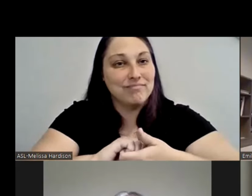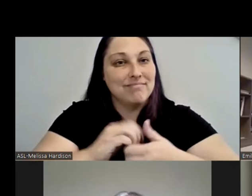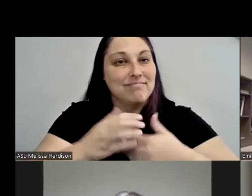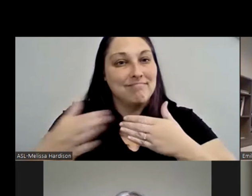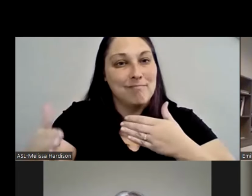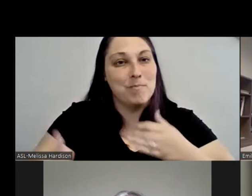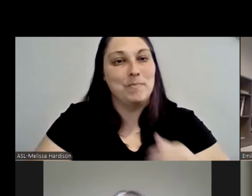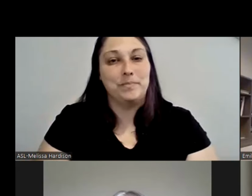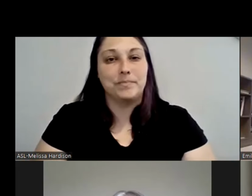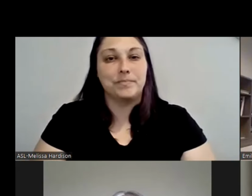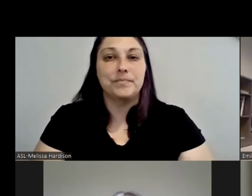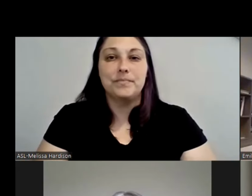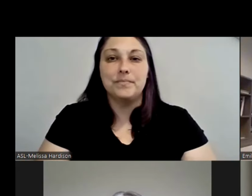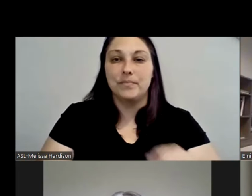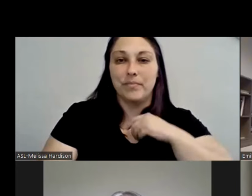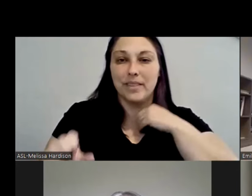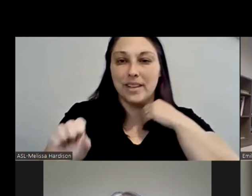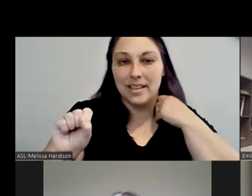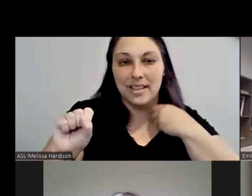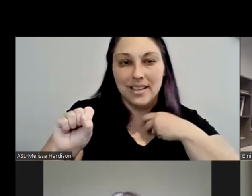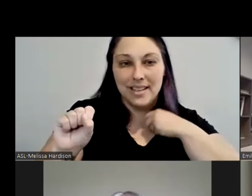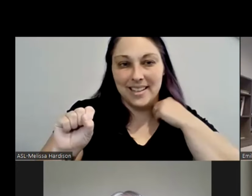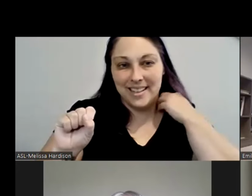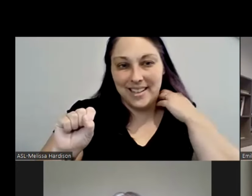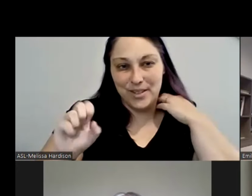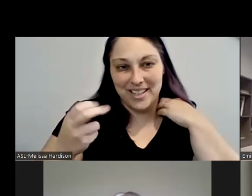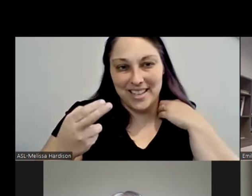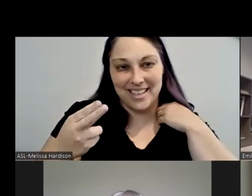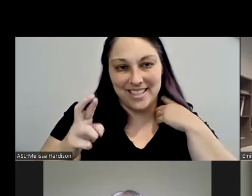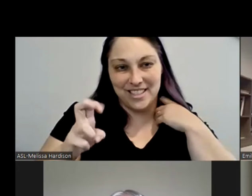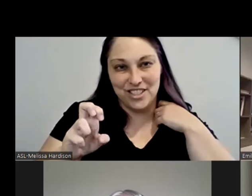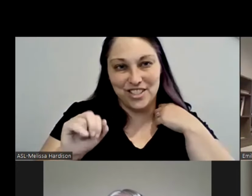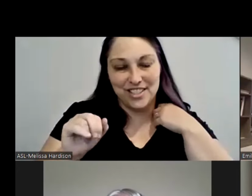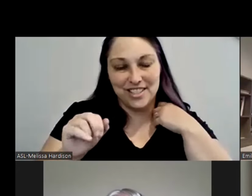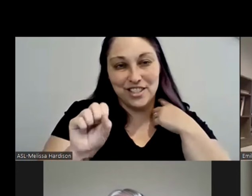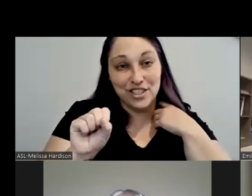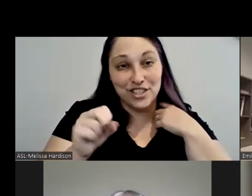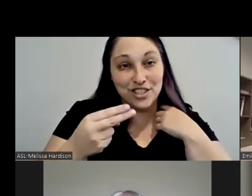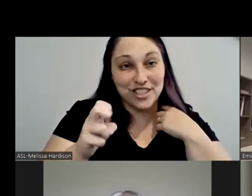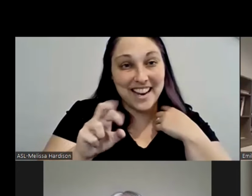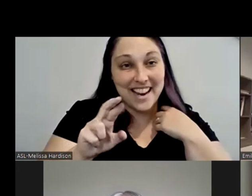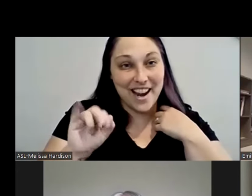Committee development or civic organization, Association research or advocacy organization?